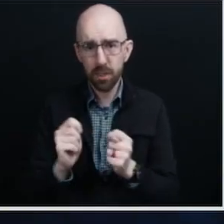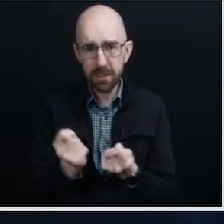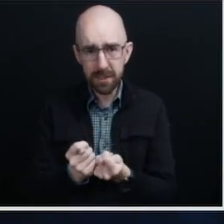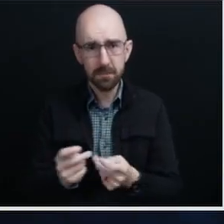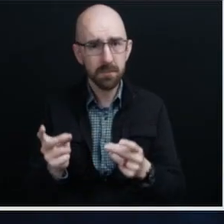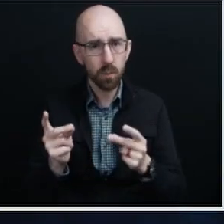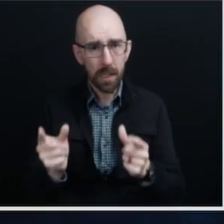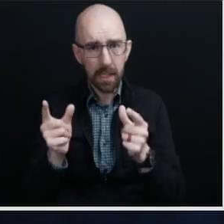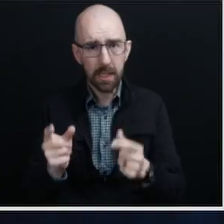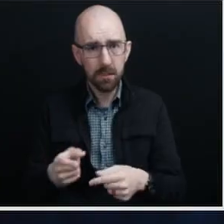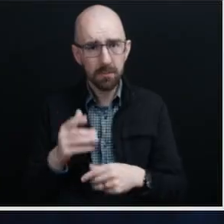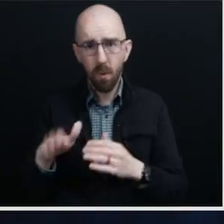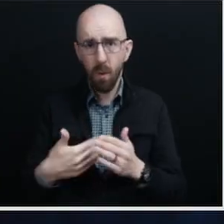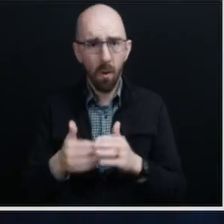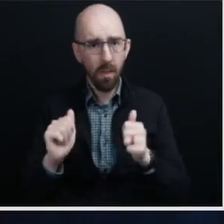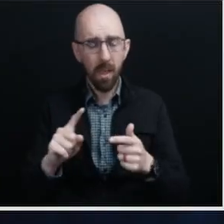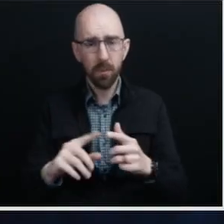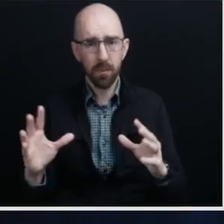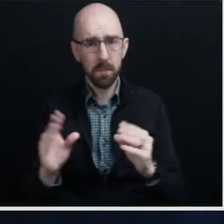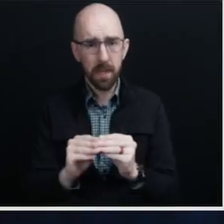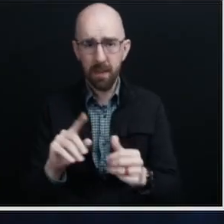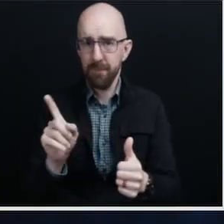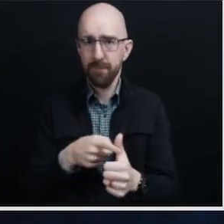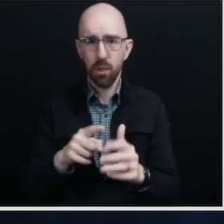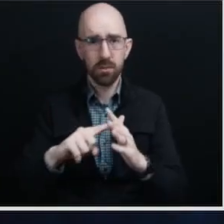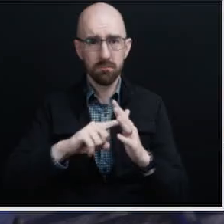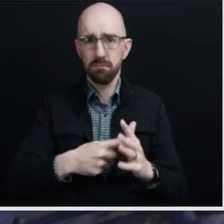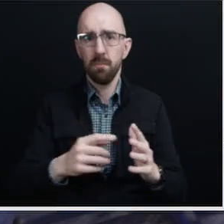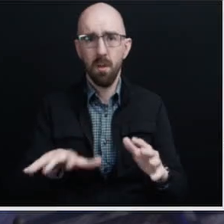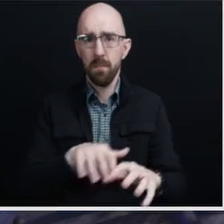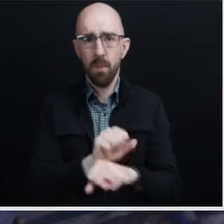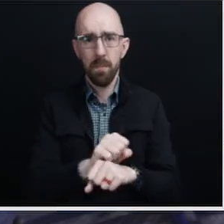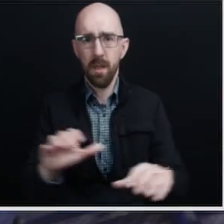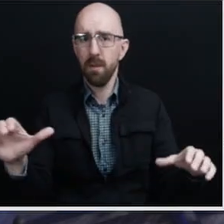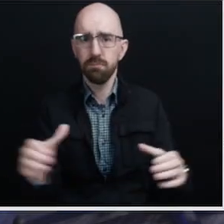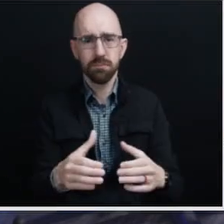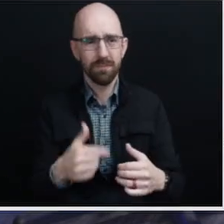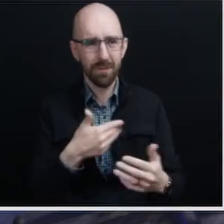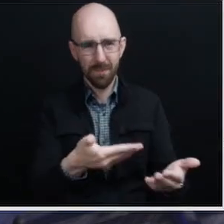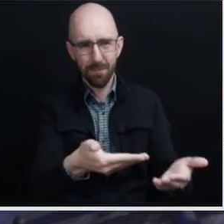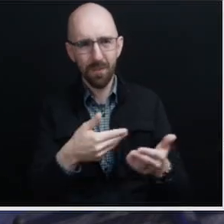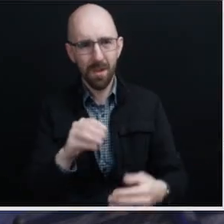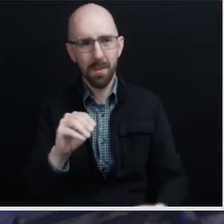to meet like at that first initial appointment. Let's bring in McKenzie. So tell us what what